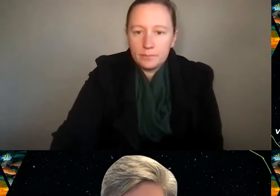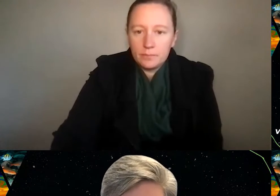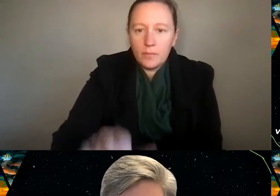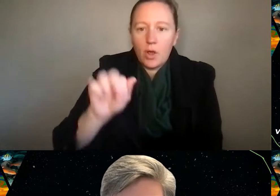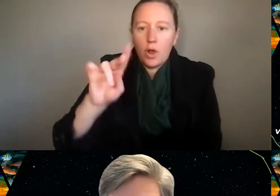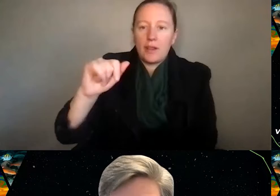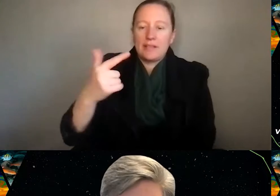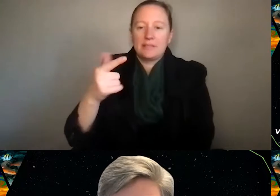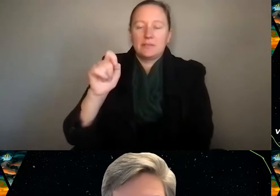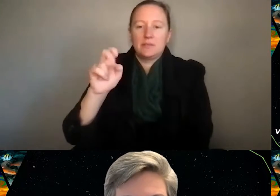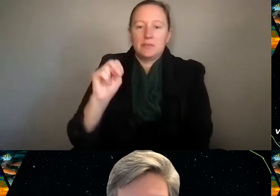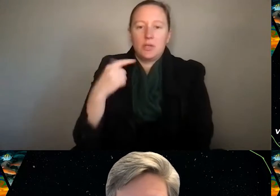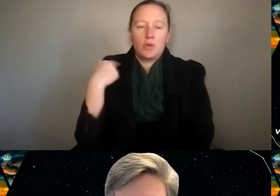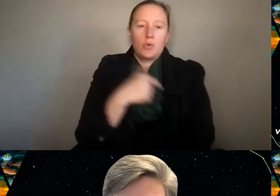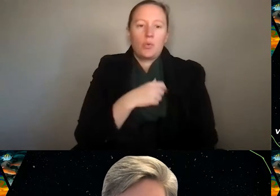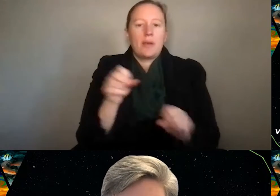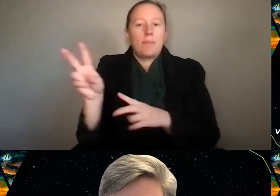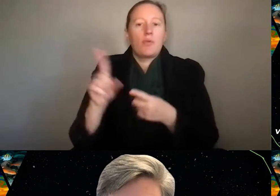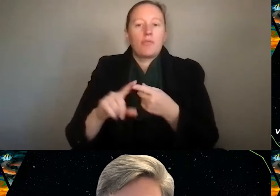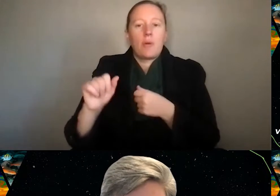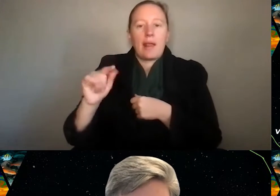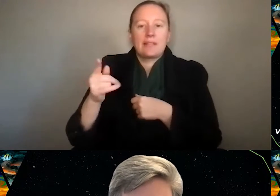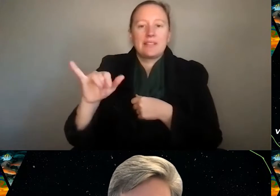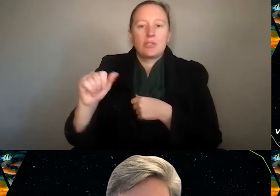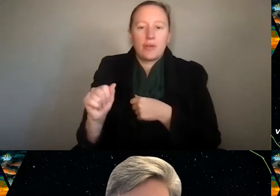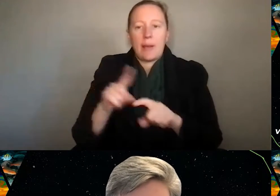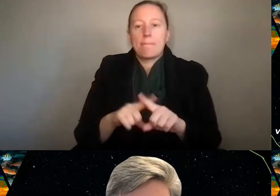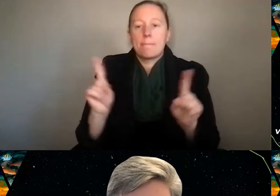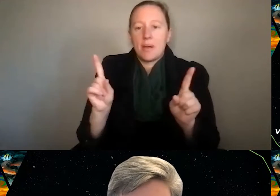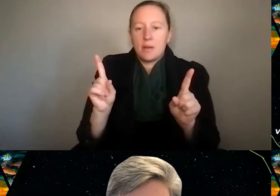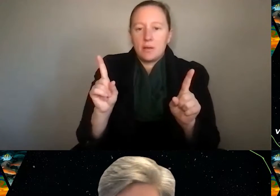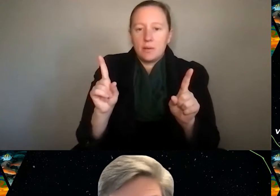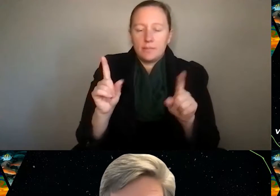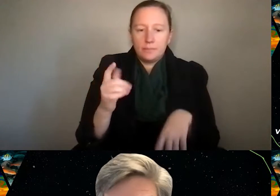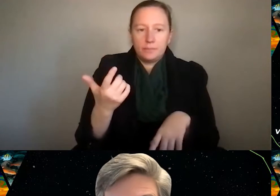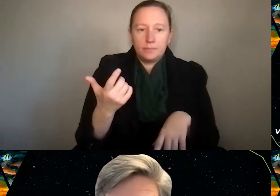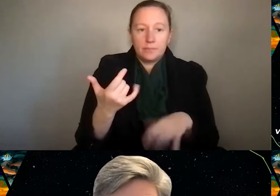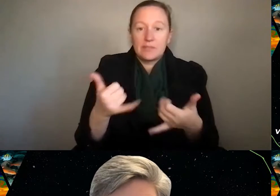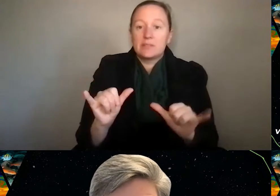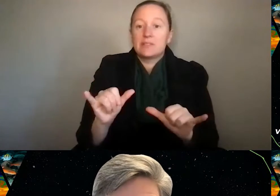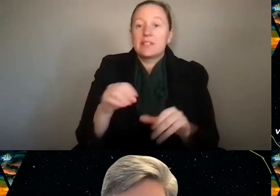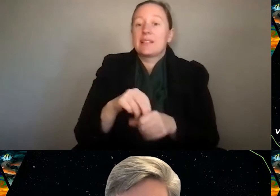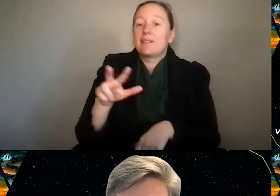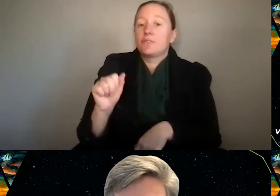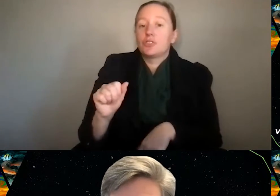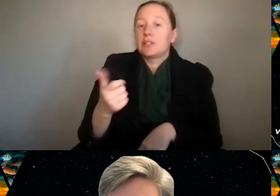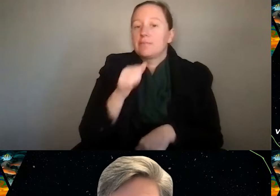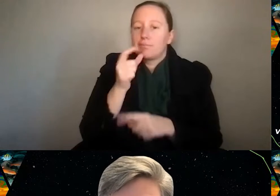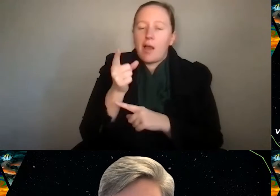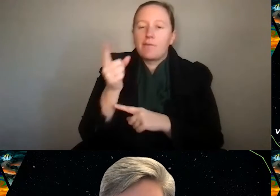We've actually moved to Alexandria, but still in Virginia. Not too far away from Arlington.